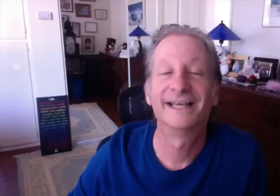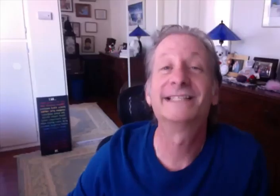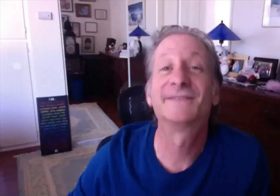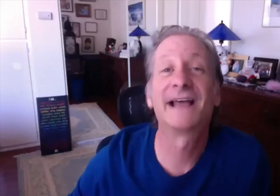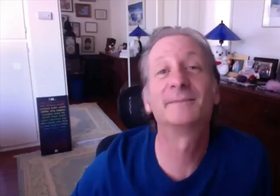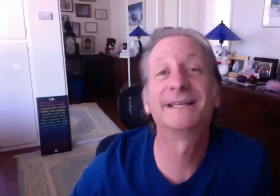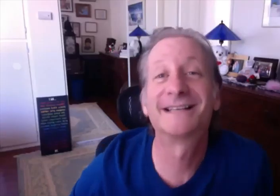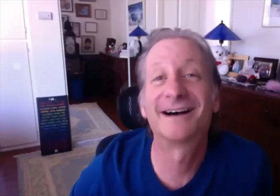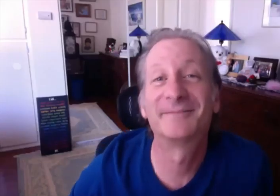It's family time.